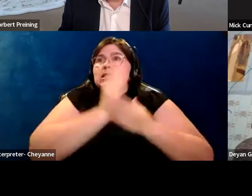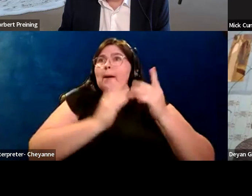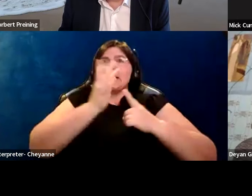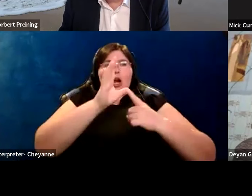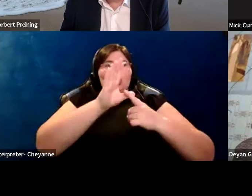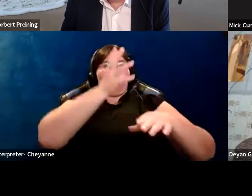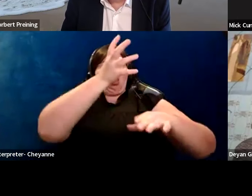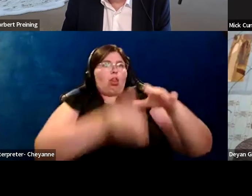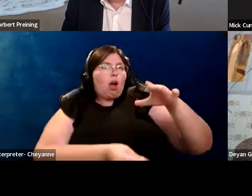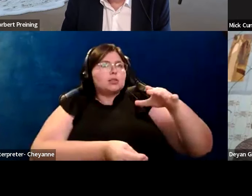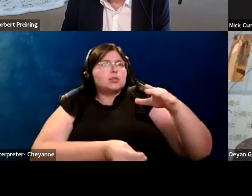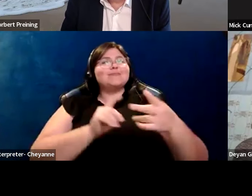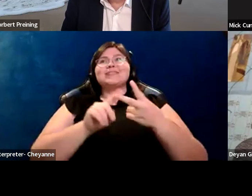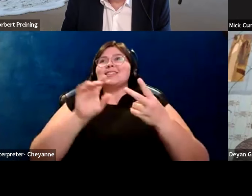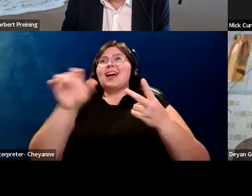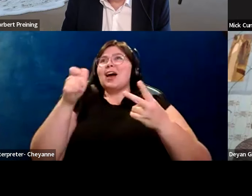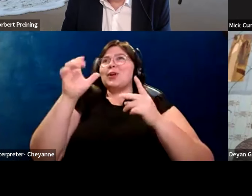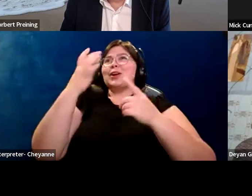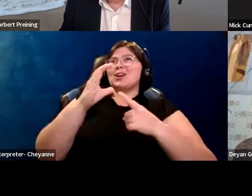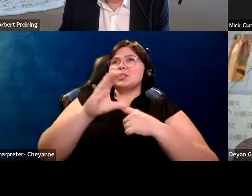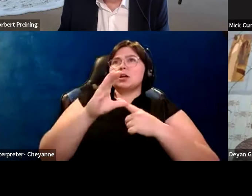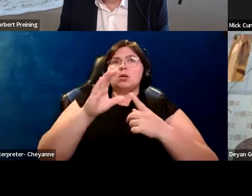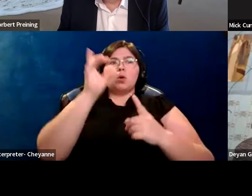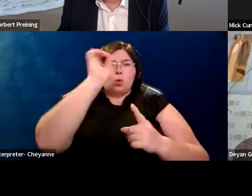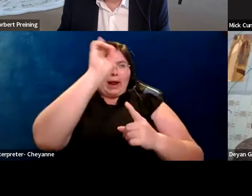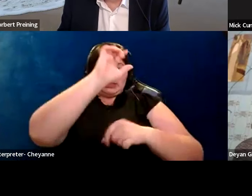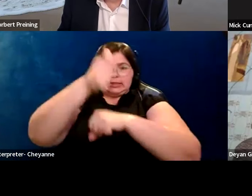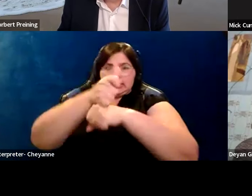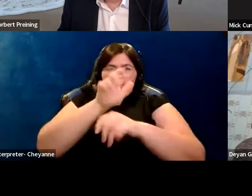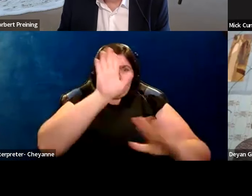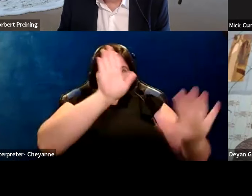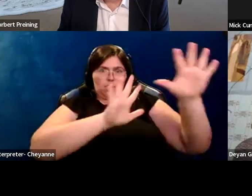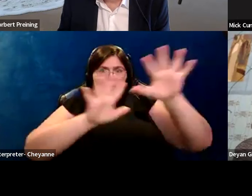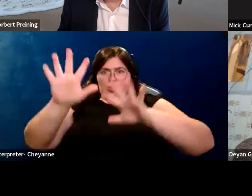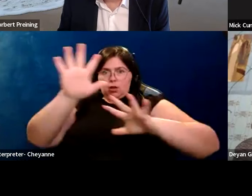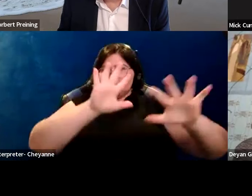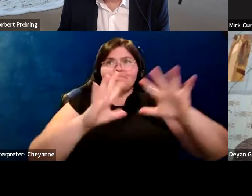Other characters, the semantic information is lost. So they're just-- the screen reader